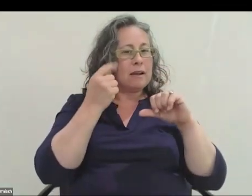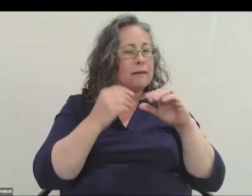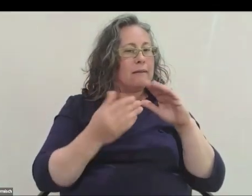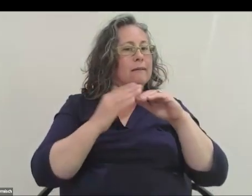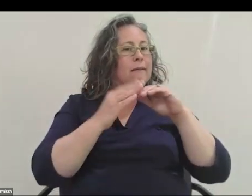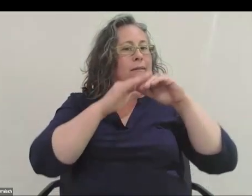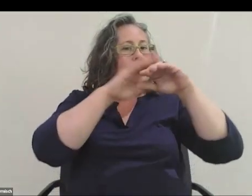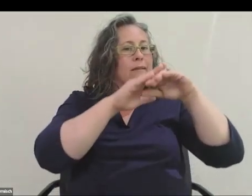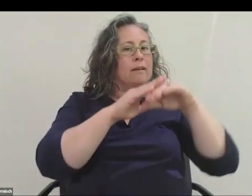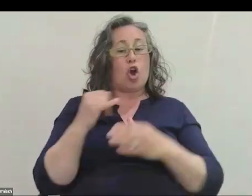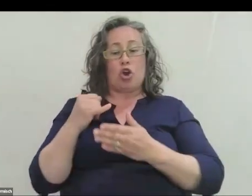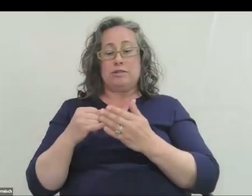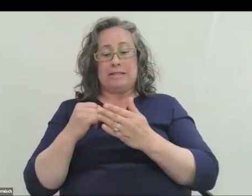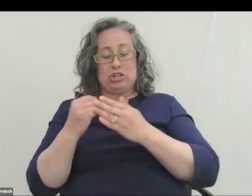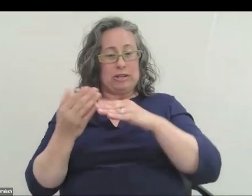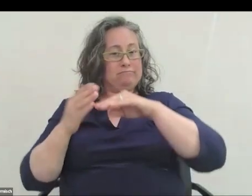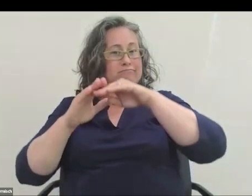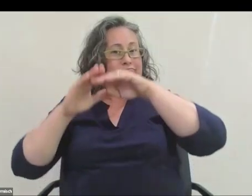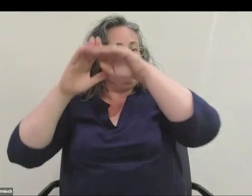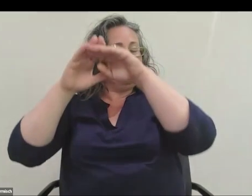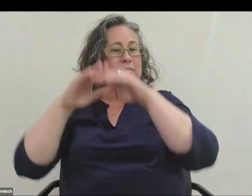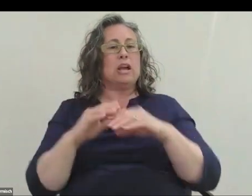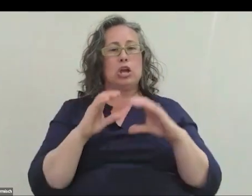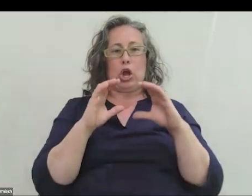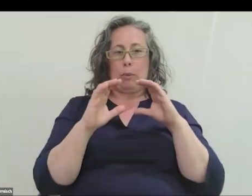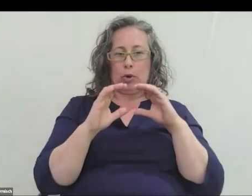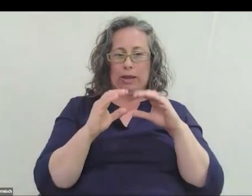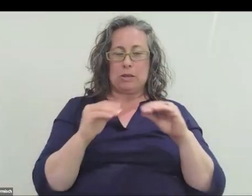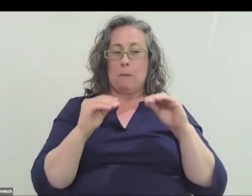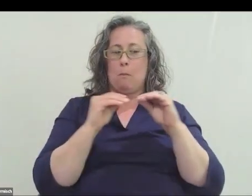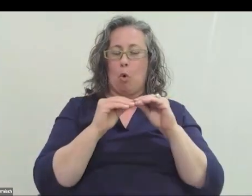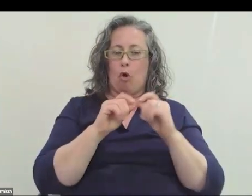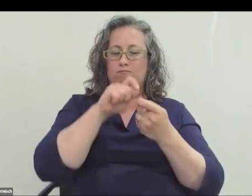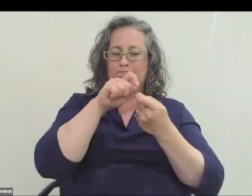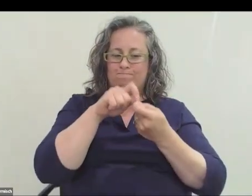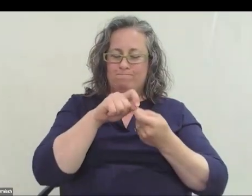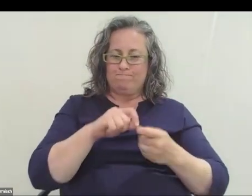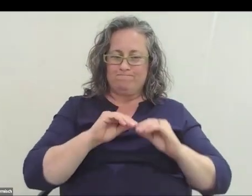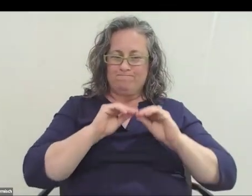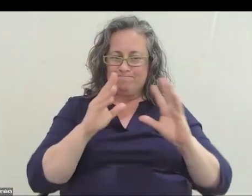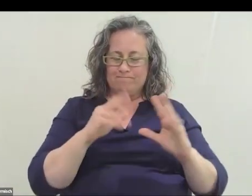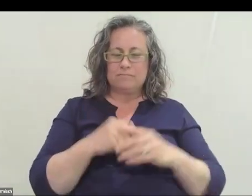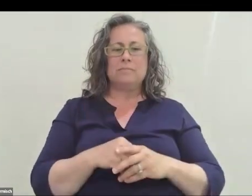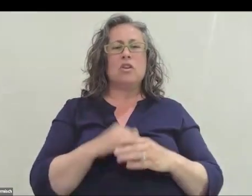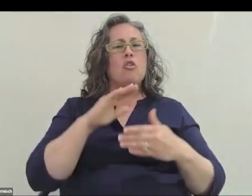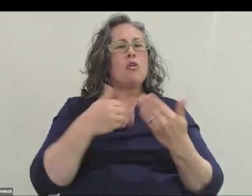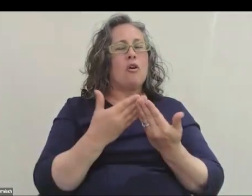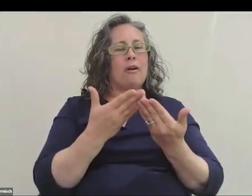gets better, our artistic practices get better, our communication becomes more articulated.